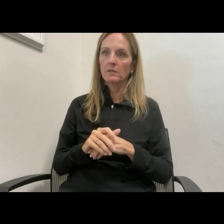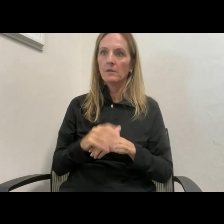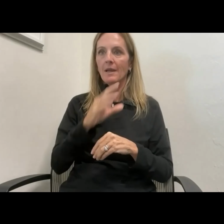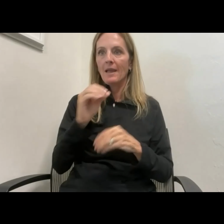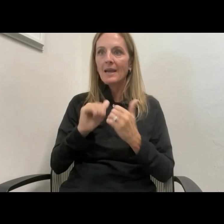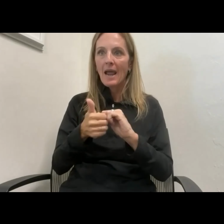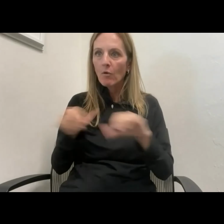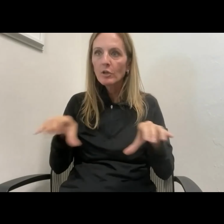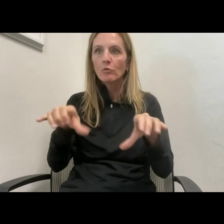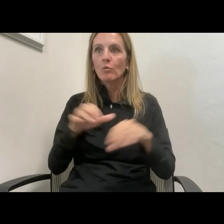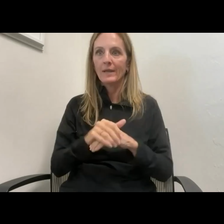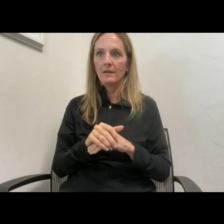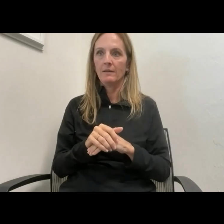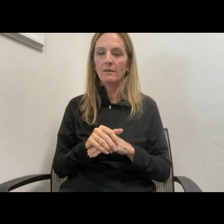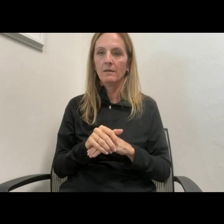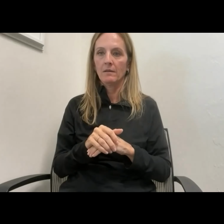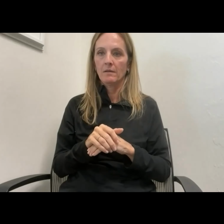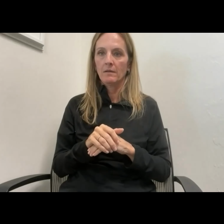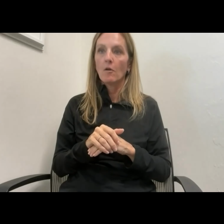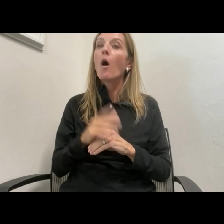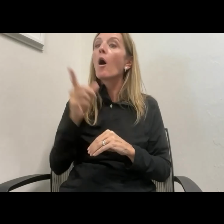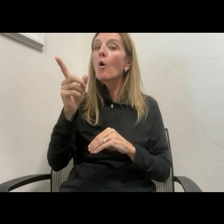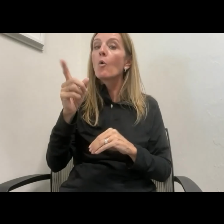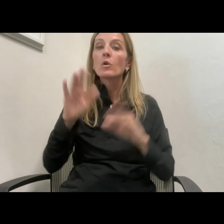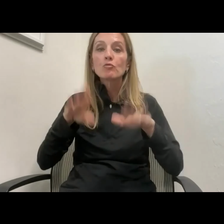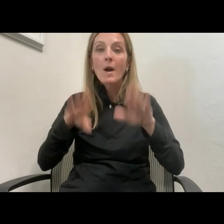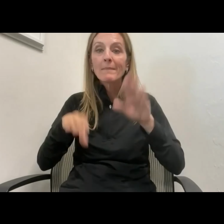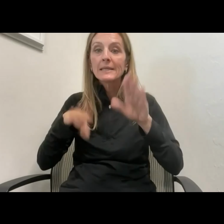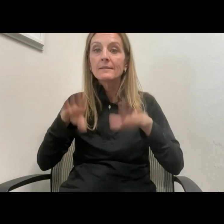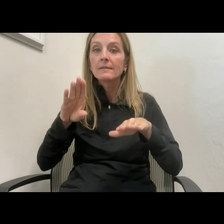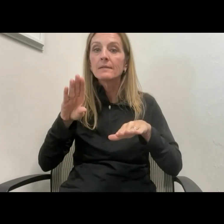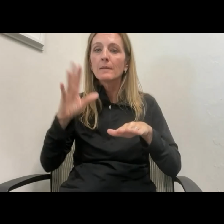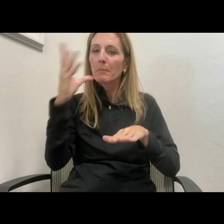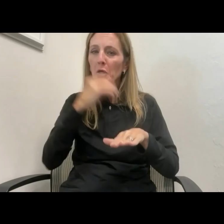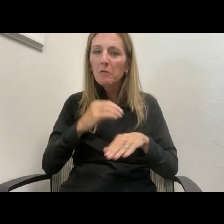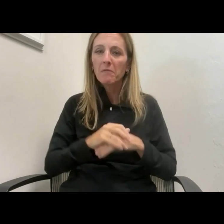you doing to do that, hand drumming beautiful. Yeah how are you sharing it back to the people?